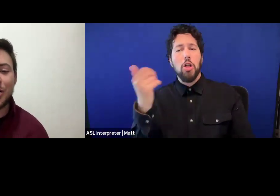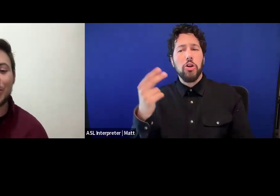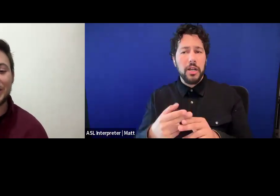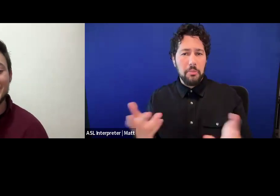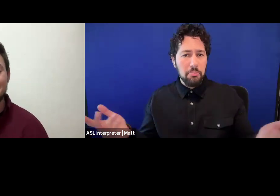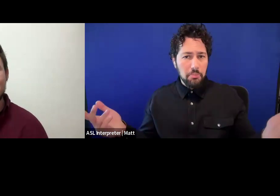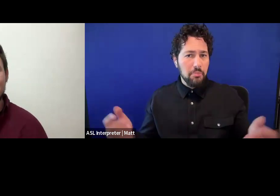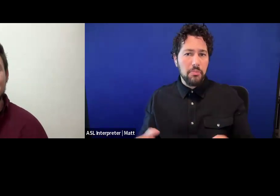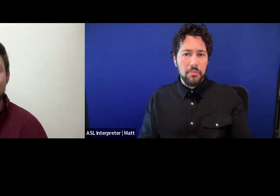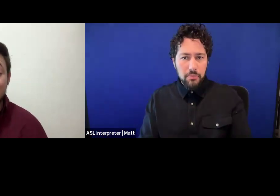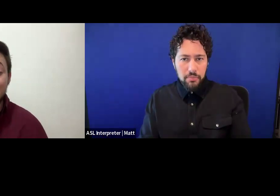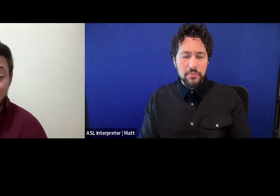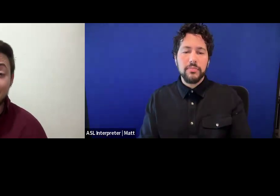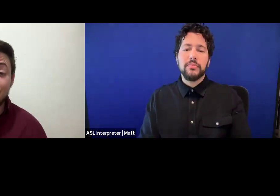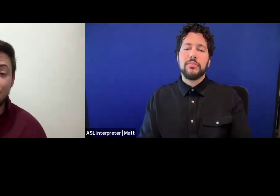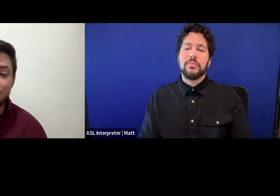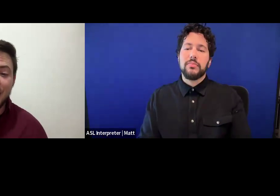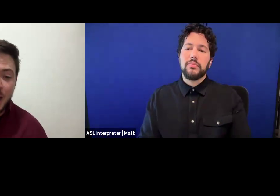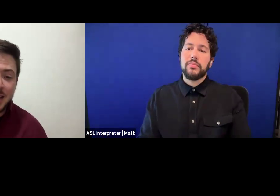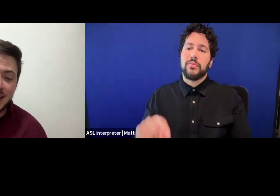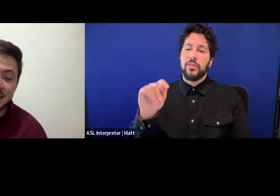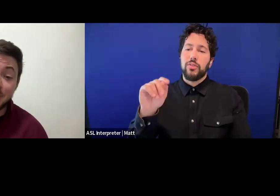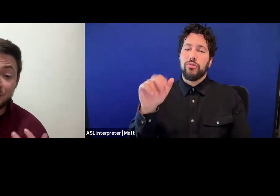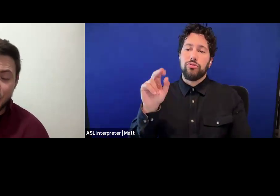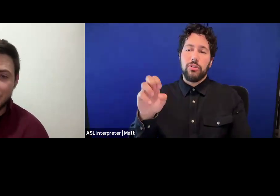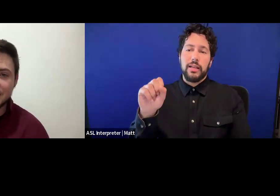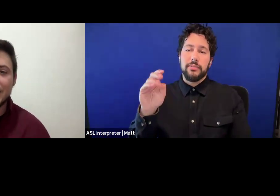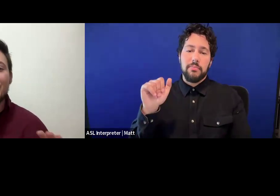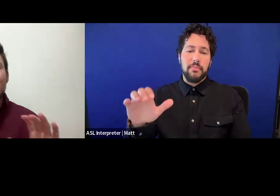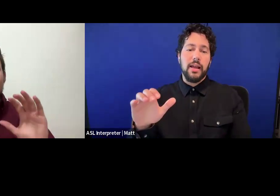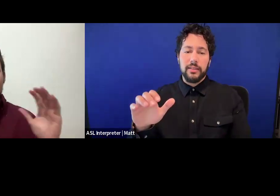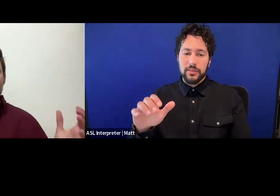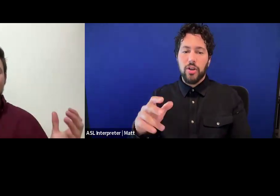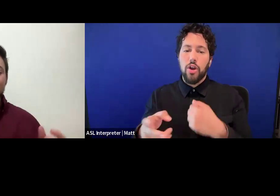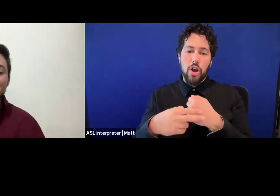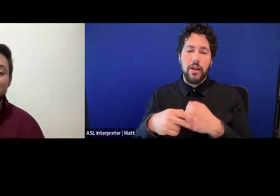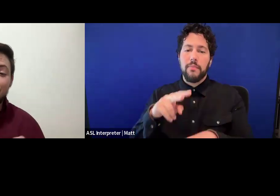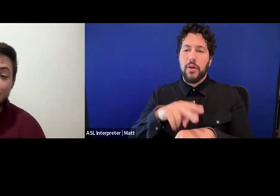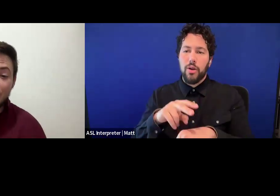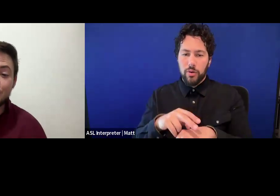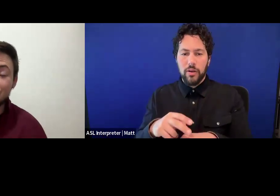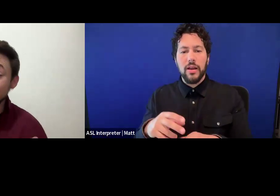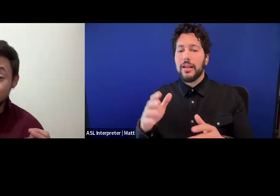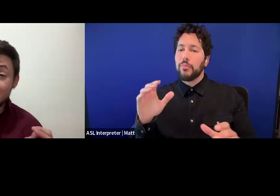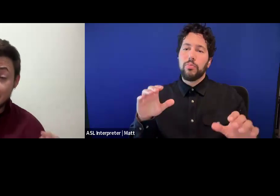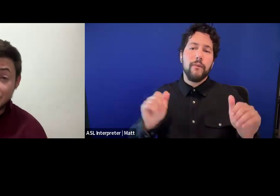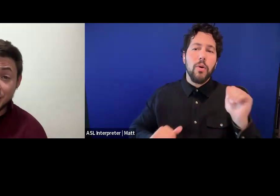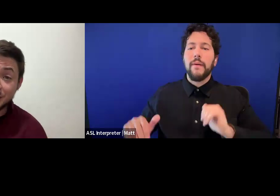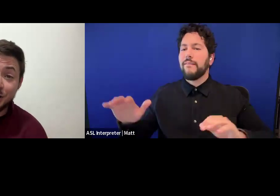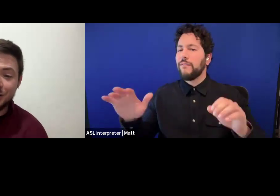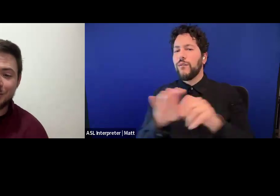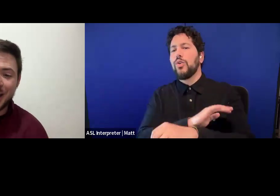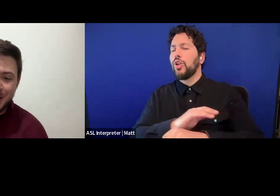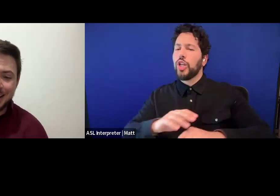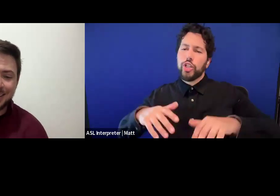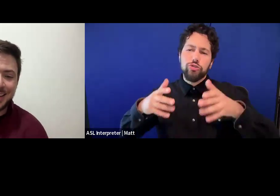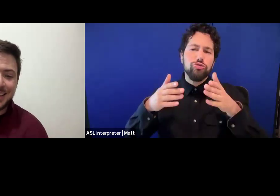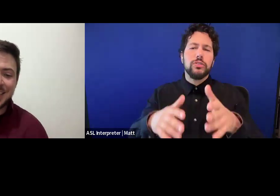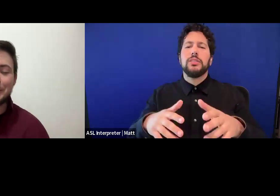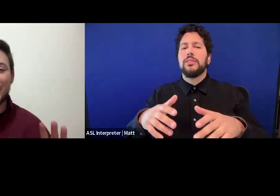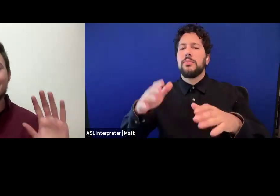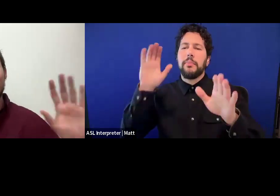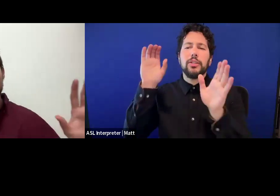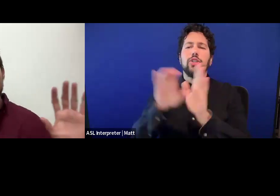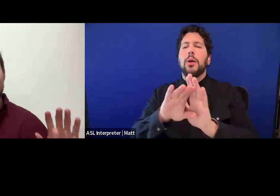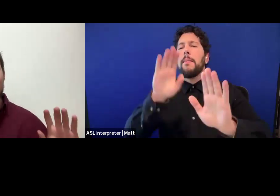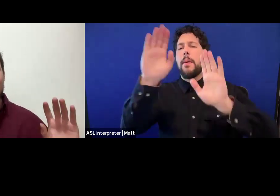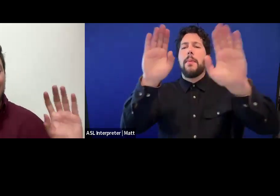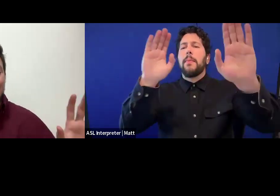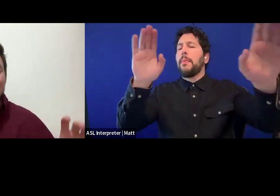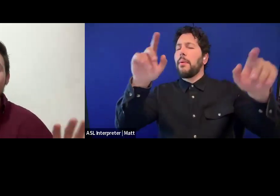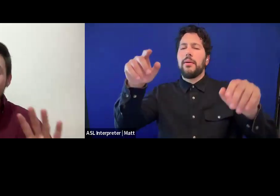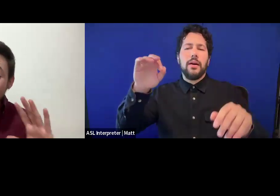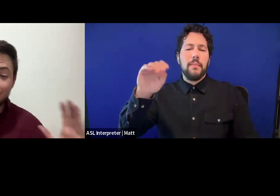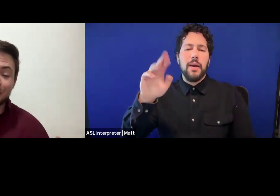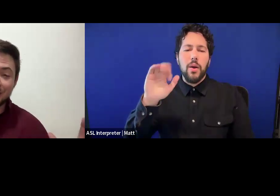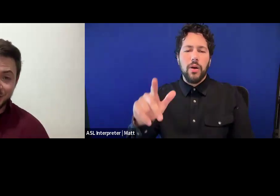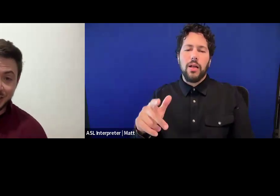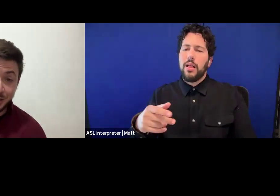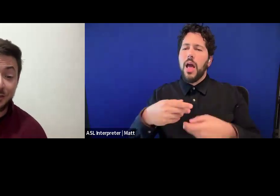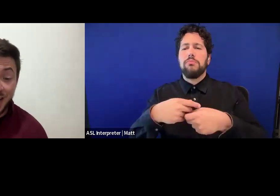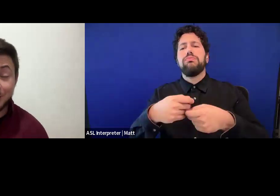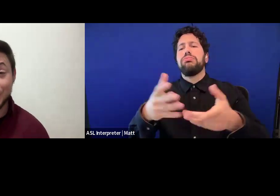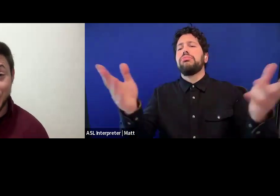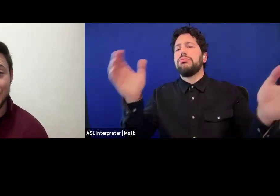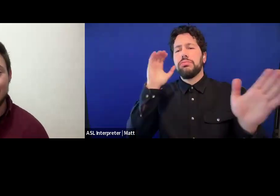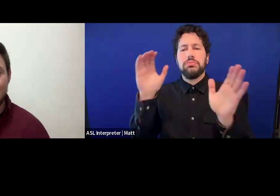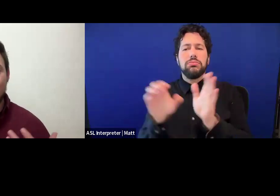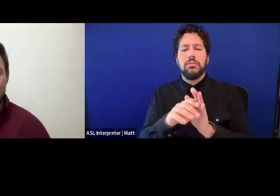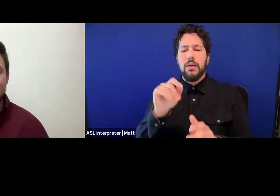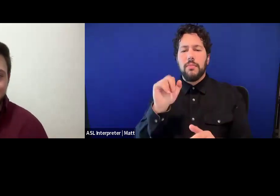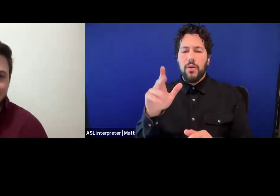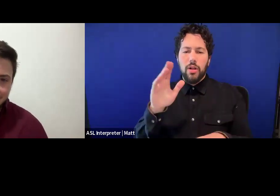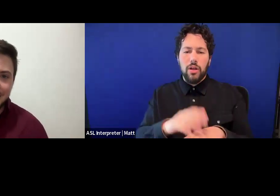So, the transmasculine memory archive of Paraguay as a performance filled the streets of Paraguay with images of Manuel. They pass photograph of Manuel all across the street of Asuncion with the phrase.